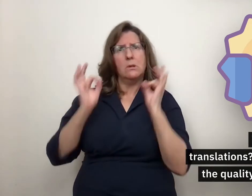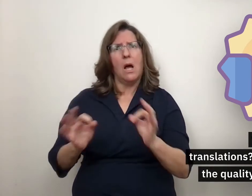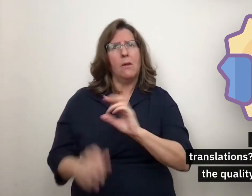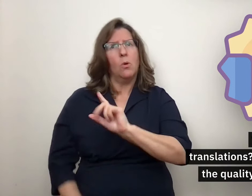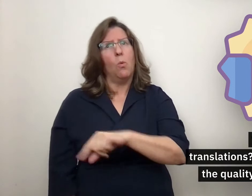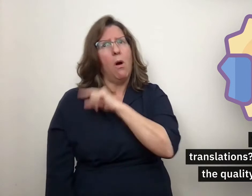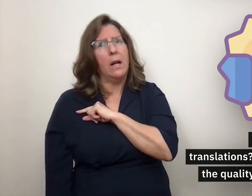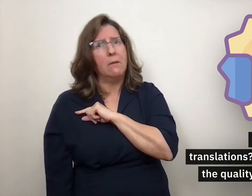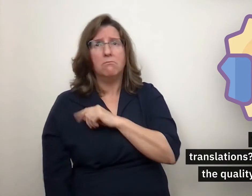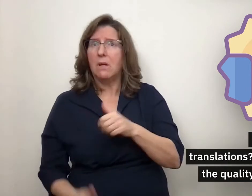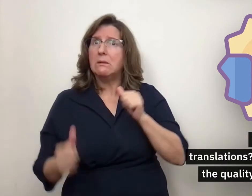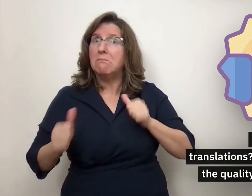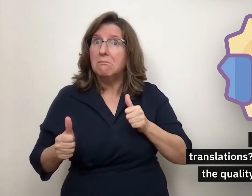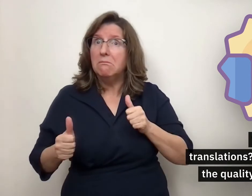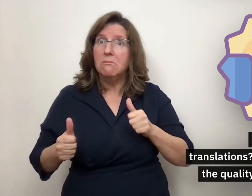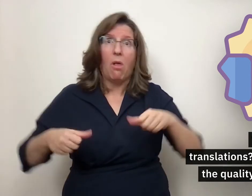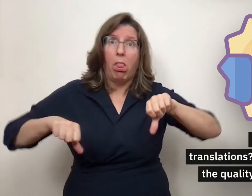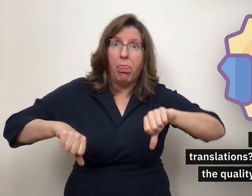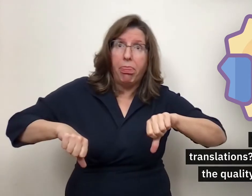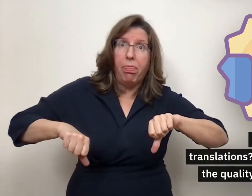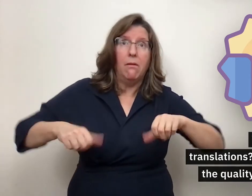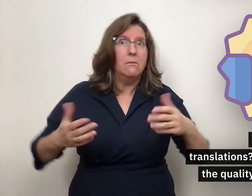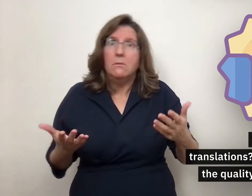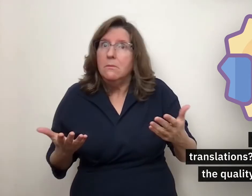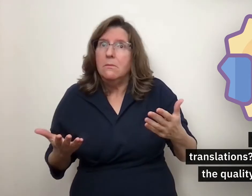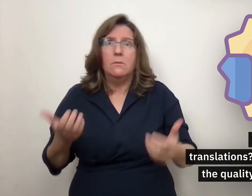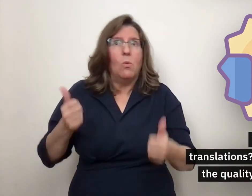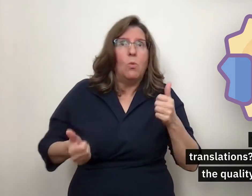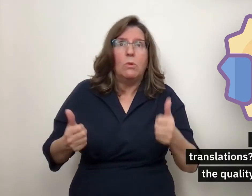Who has the power to decide the translation is done well enough?